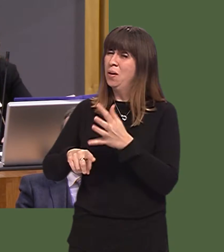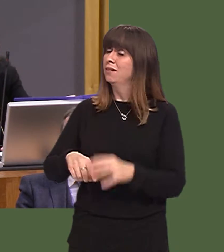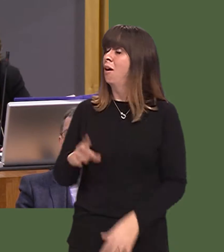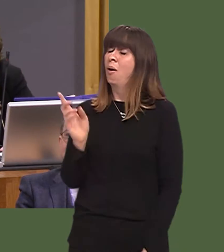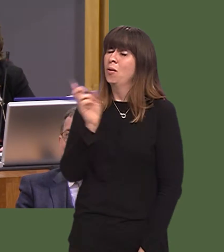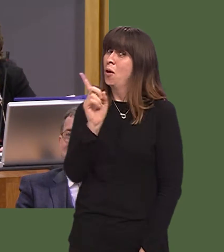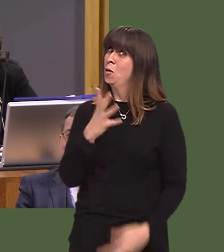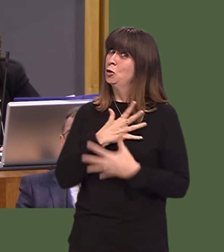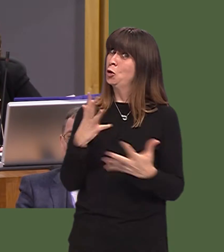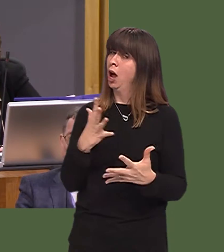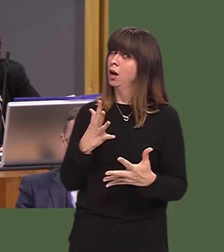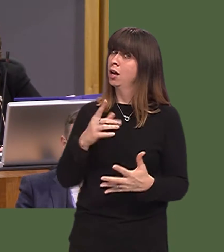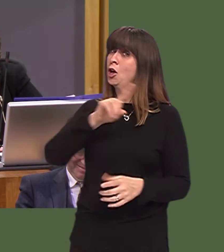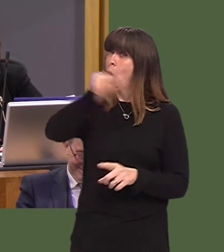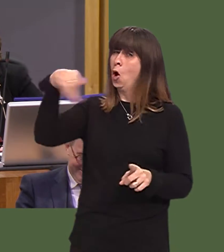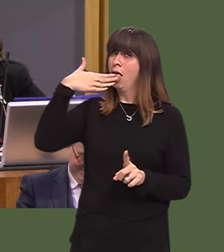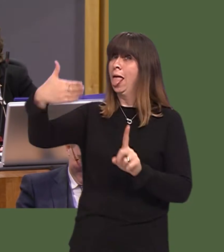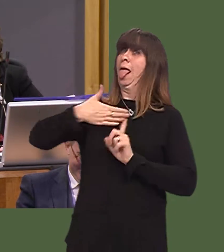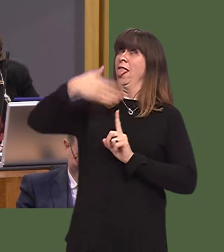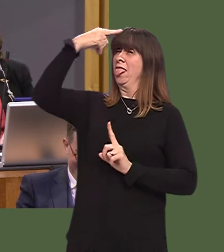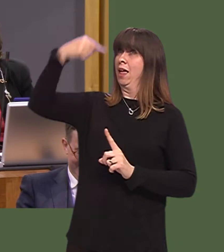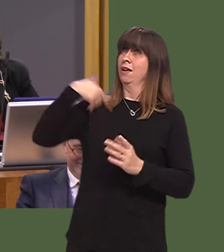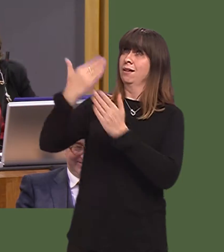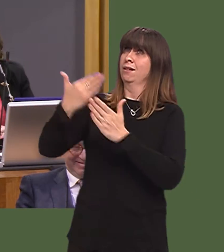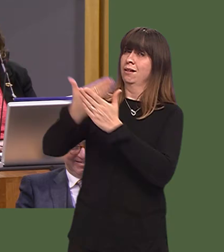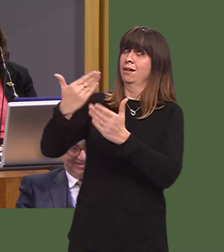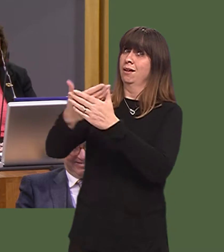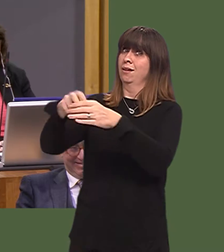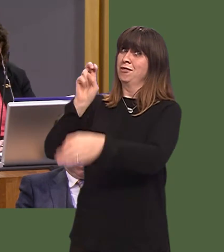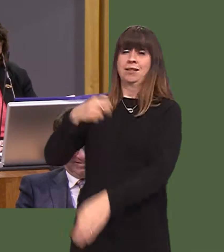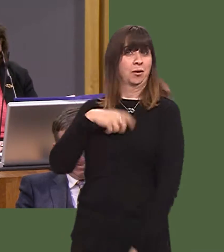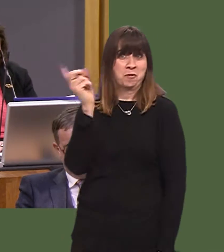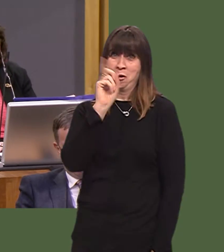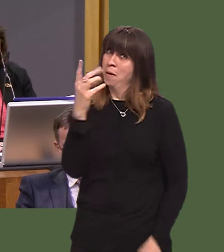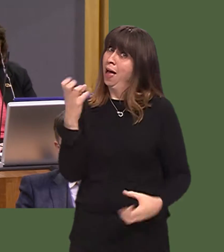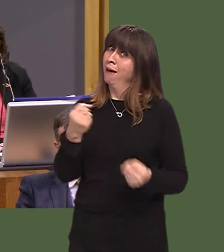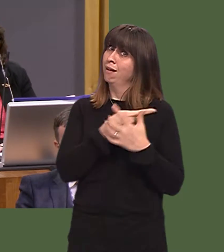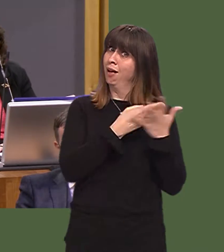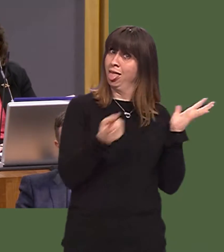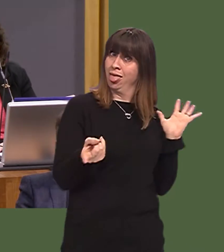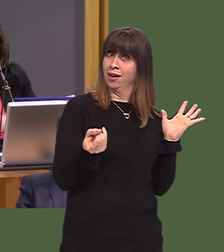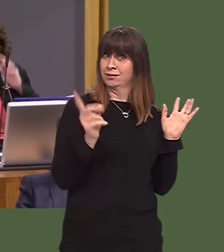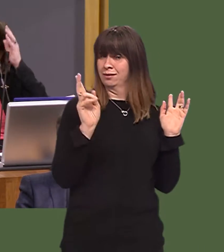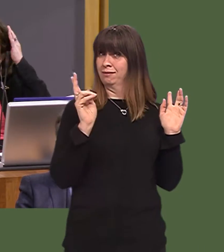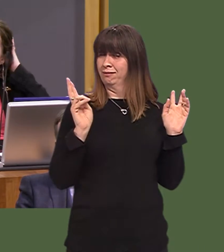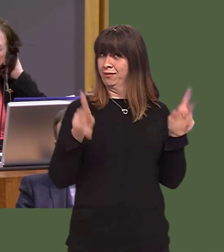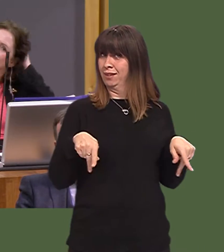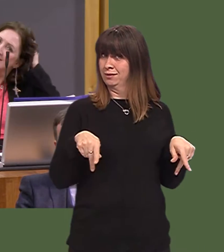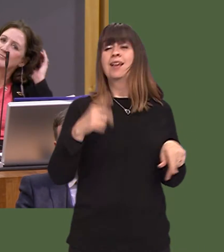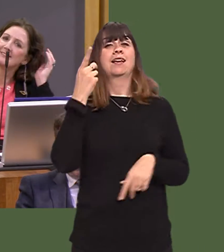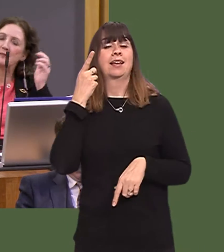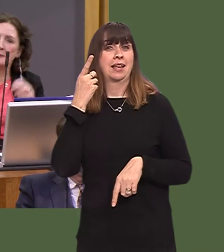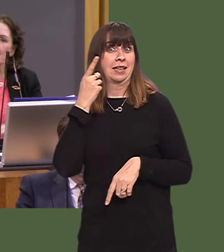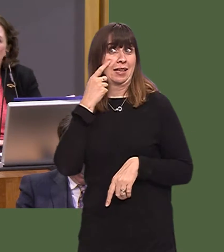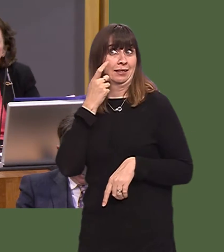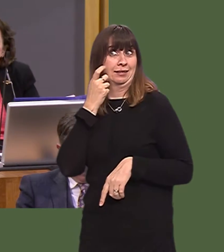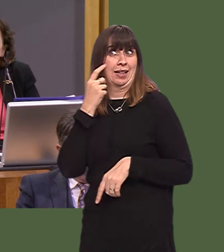And, anyway, I had the opportunity to do so yesterday, and will do later on today.